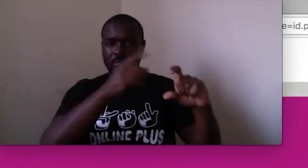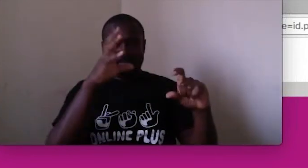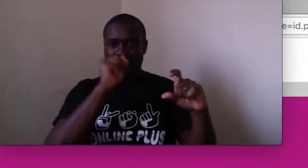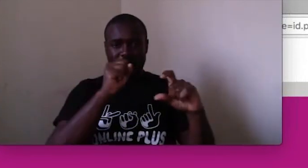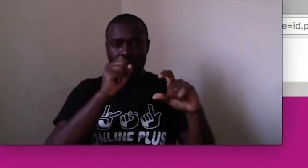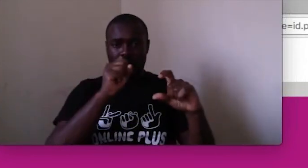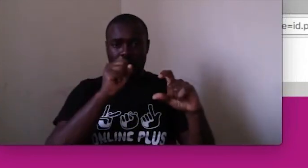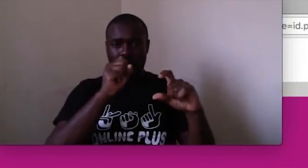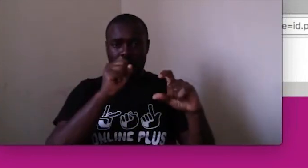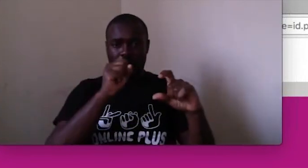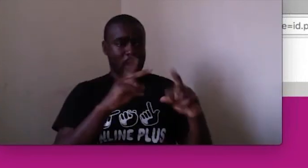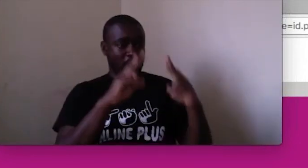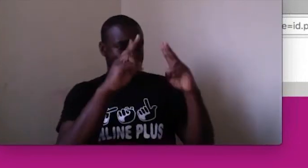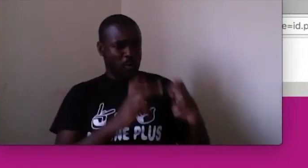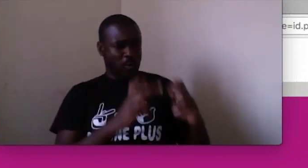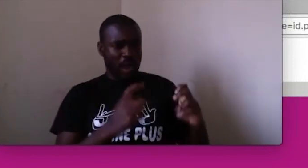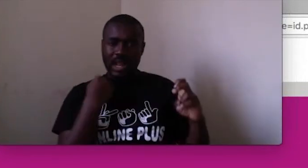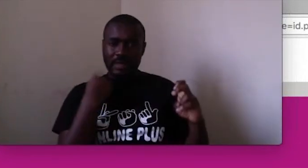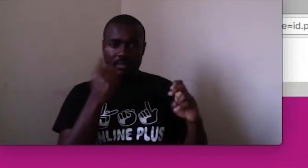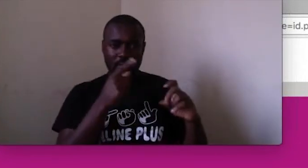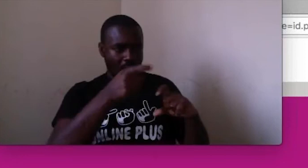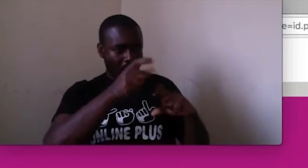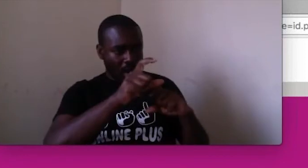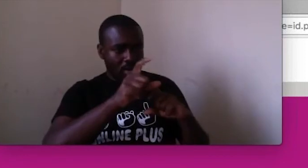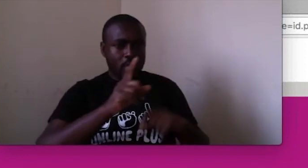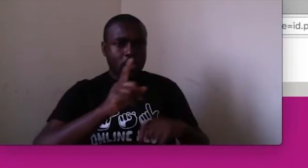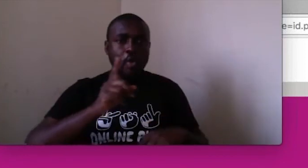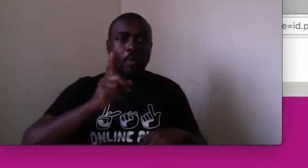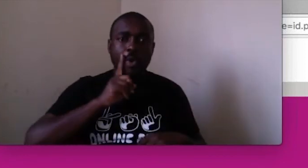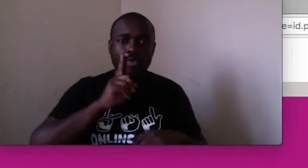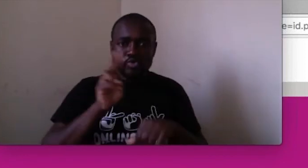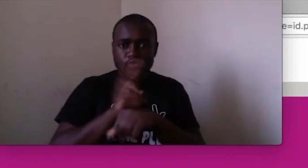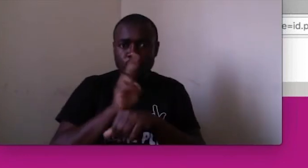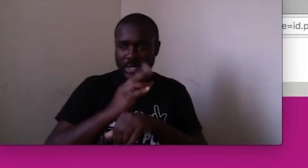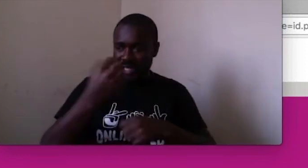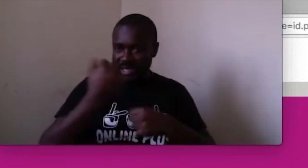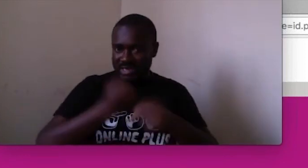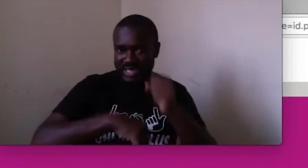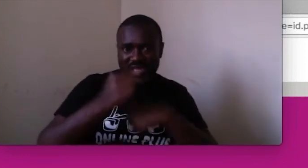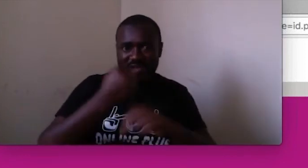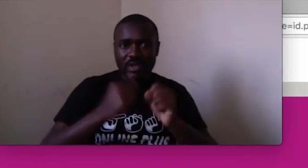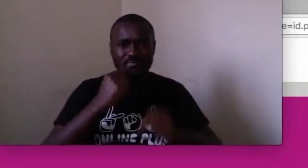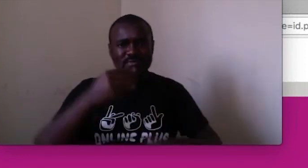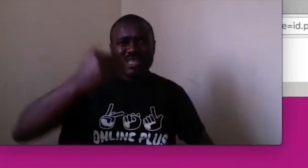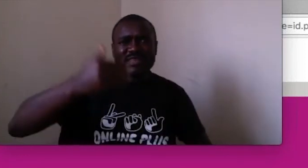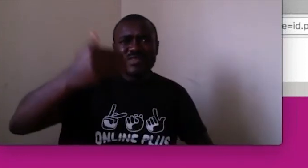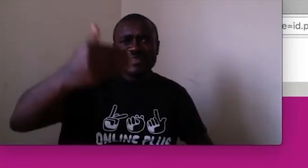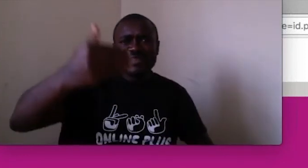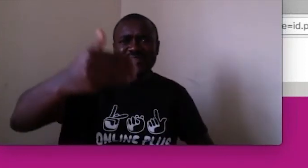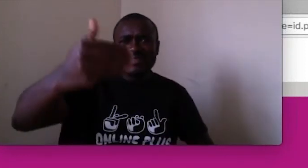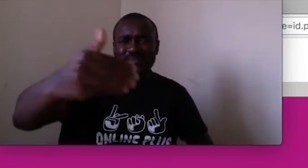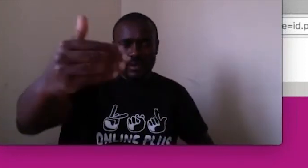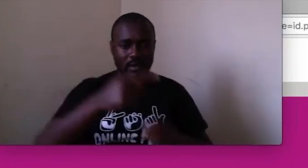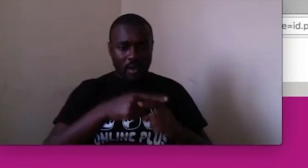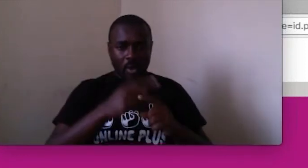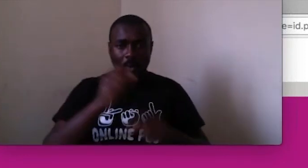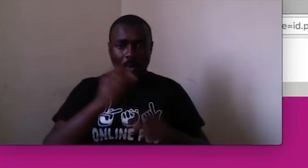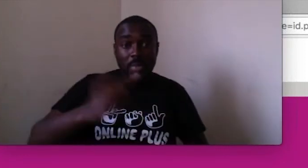once you have new users how do you get the new numbers coming in do you don't have the same■ people downloading on day one